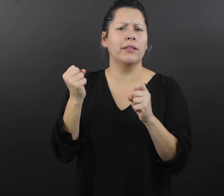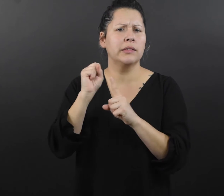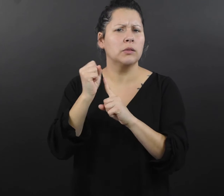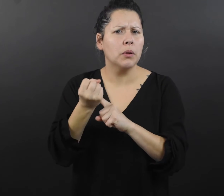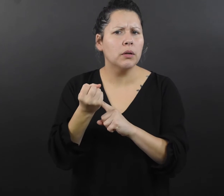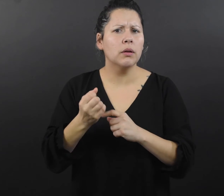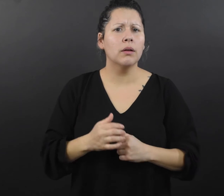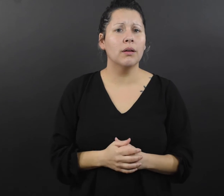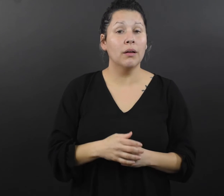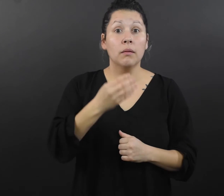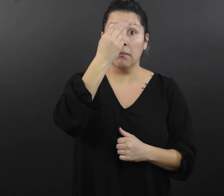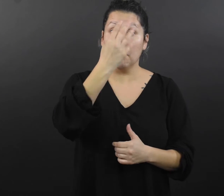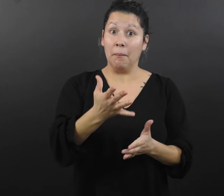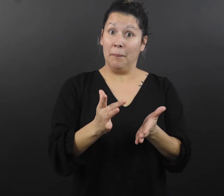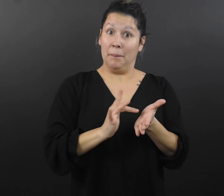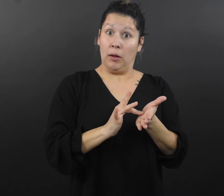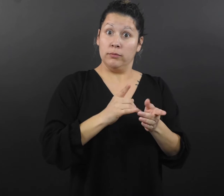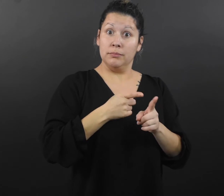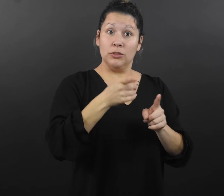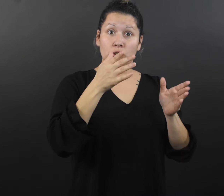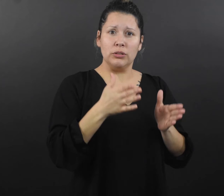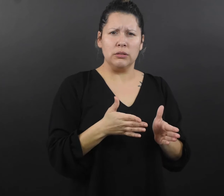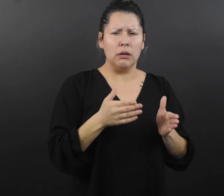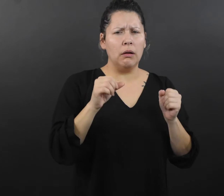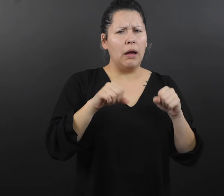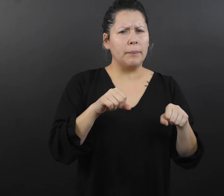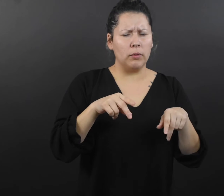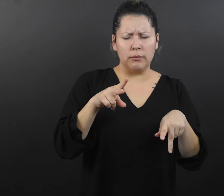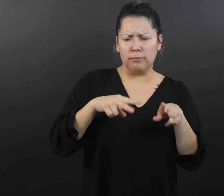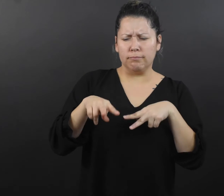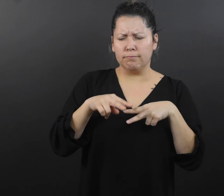dysautonomia, fibromyalgia, or other health conditions. Medical specialists may be able